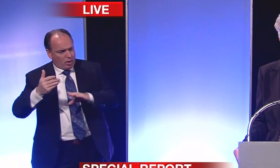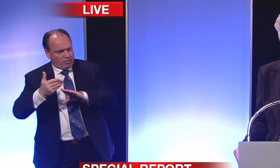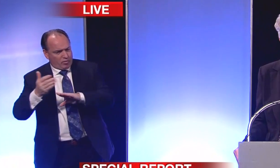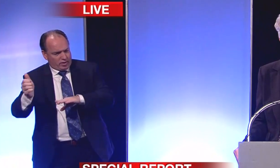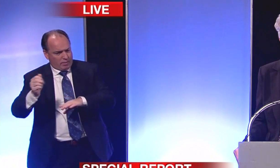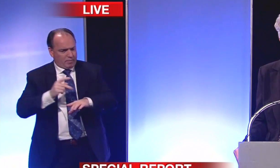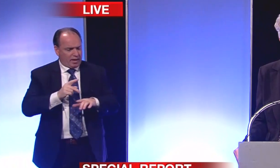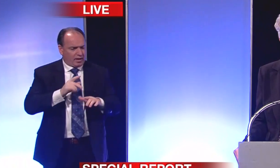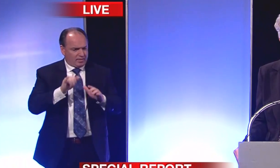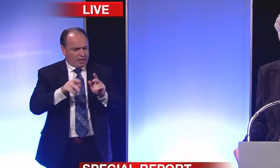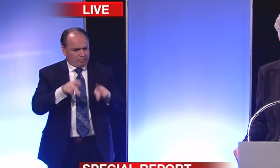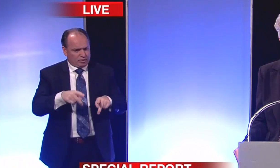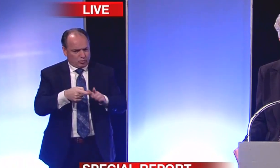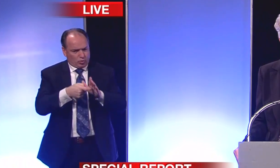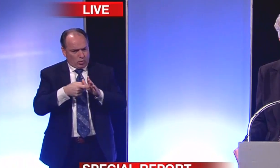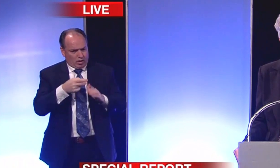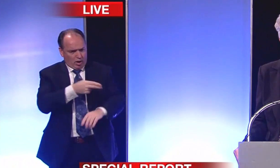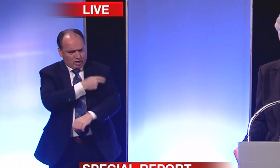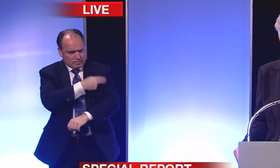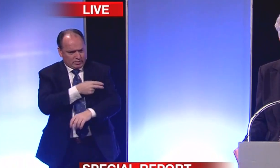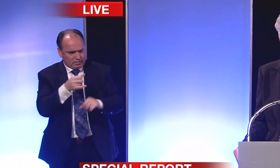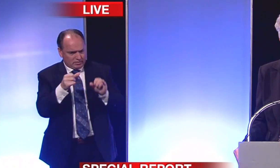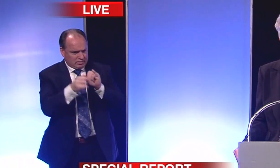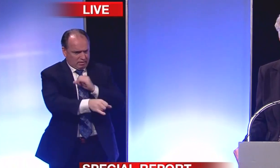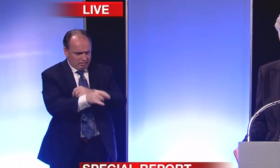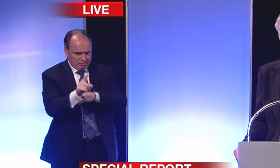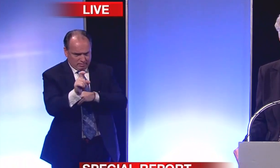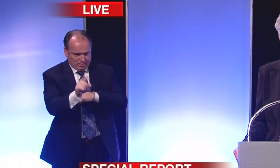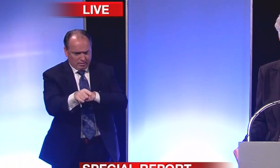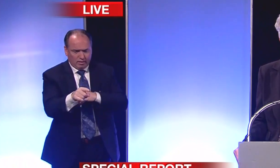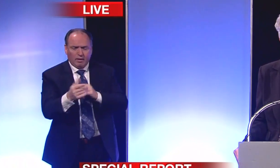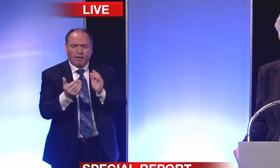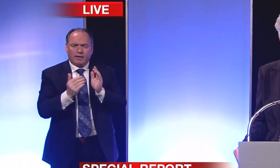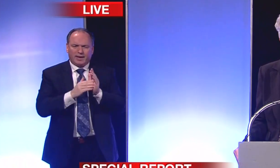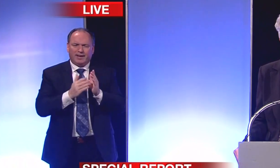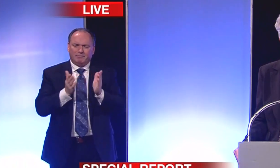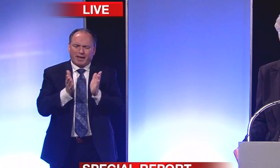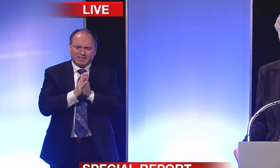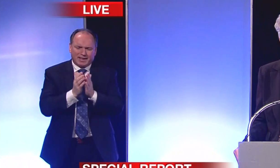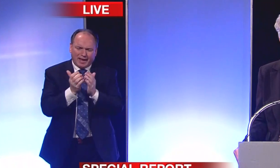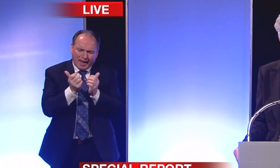HOW LONG AGO DID THIS PERSON TRAVEL OUTSIDE AND THEY GOT THE